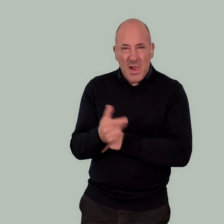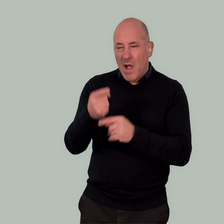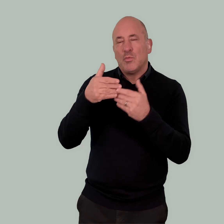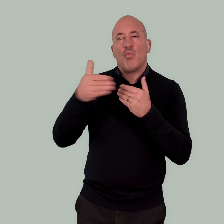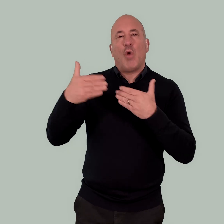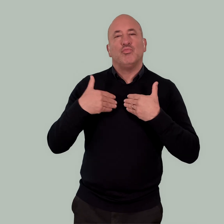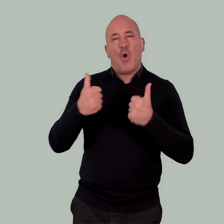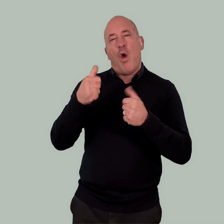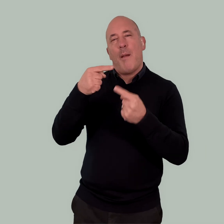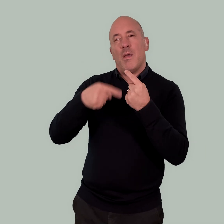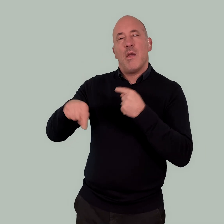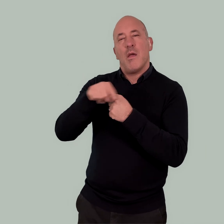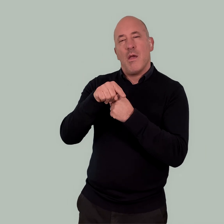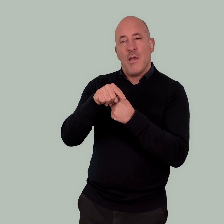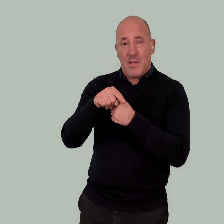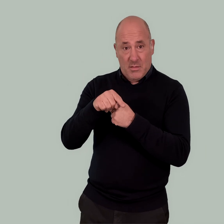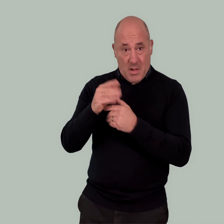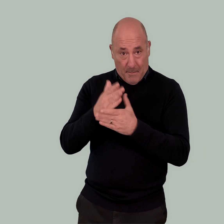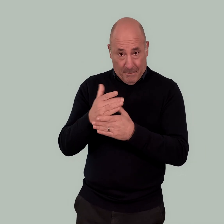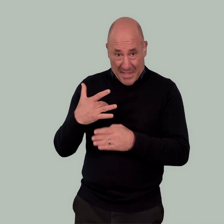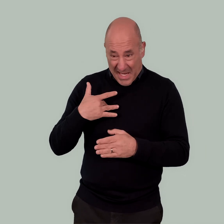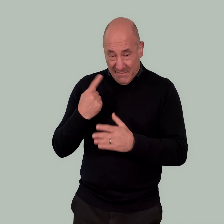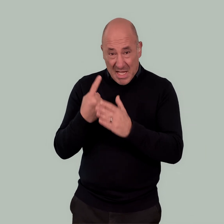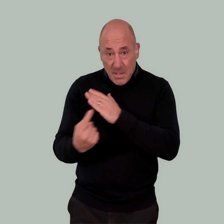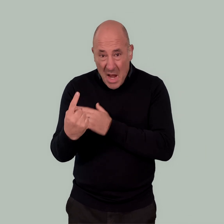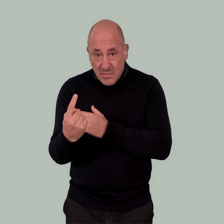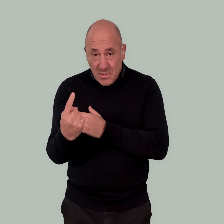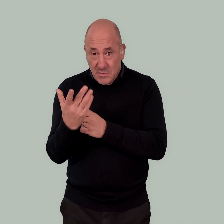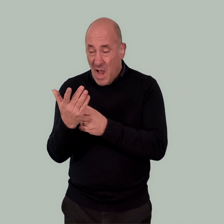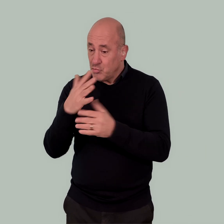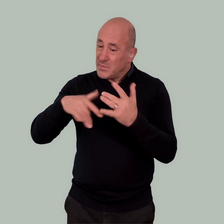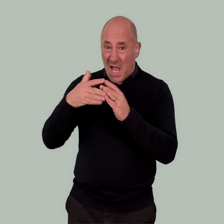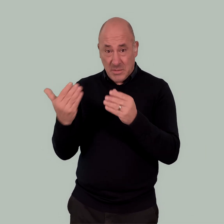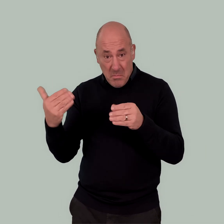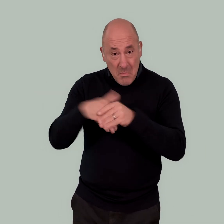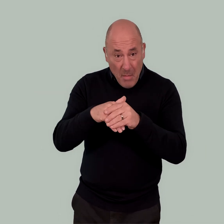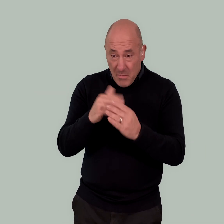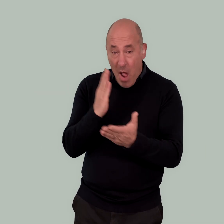and those with long-term conditions to live independently and fully participate in society